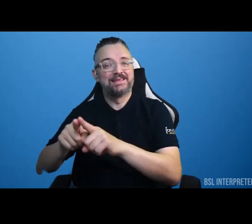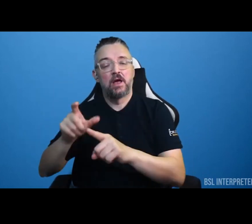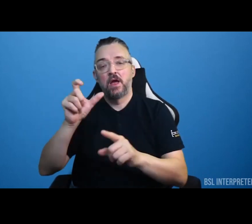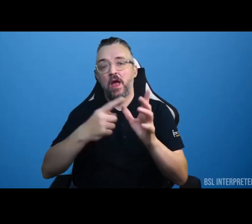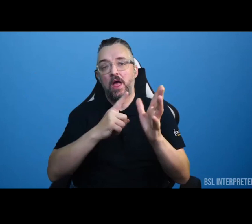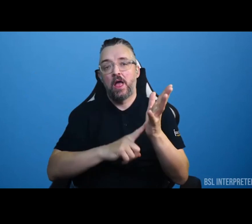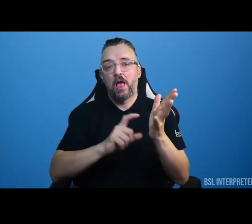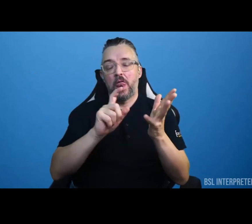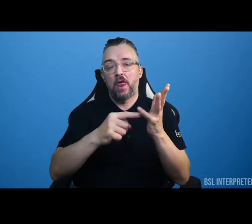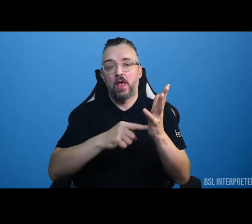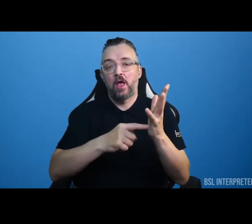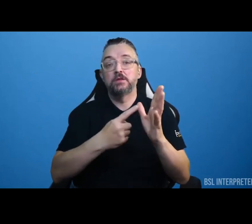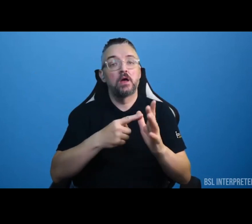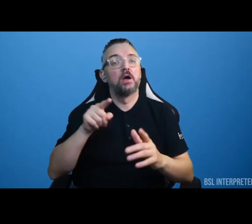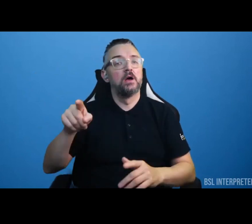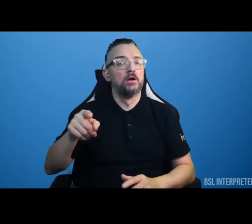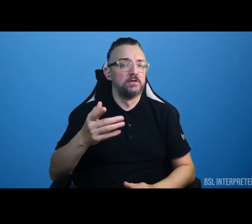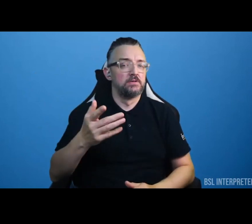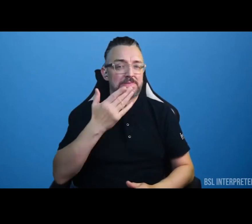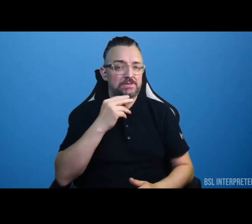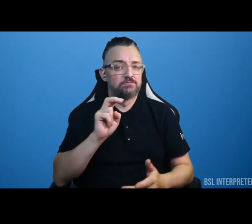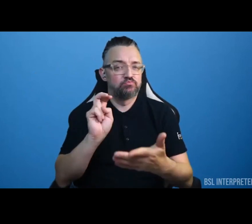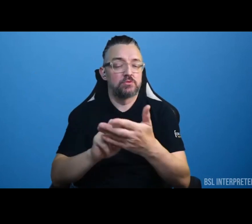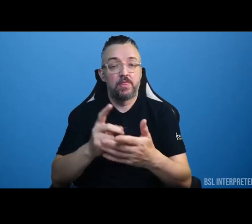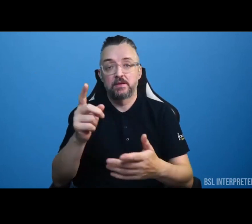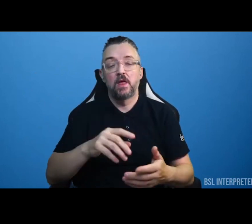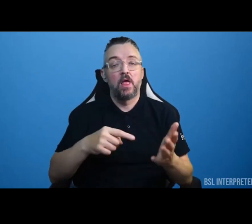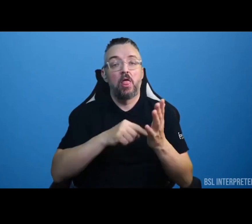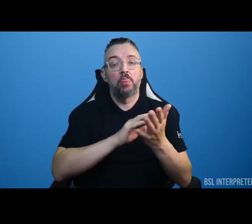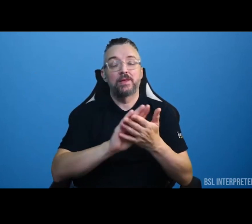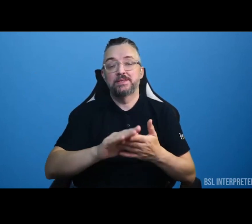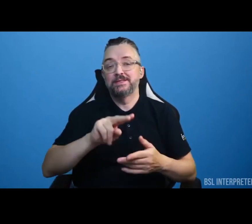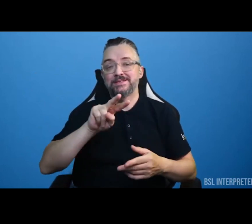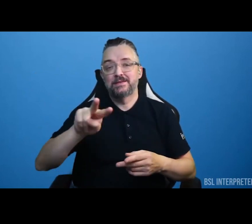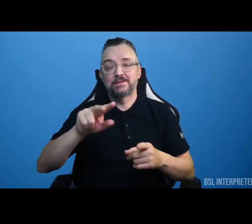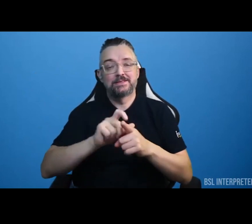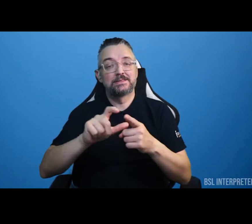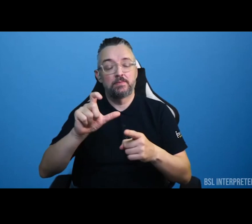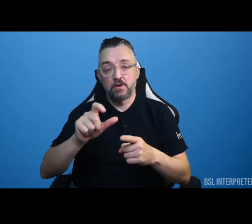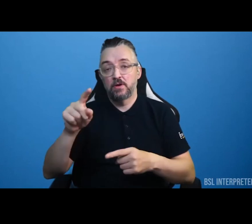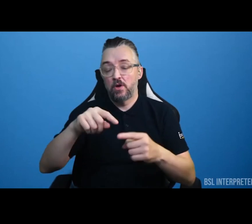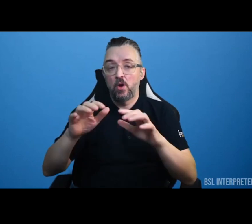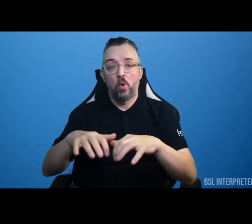so please do book online. And then on Thursday the 2nd of December, we will be welcoming audiences back into the museum